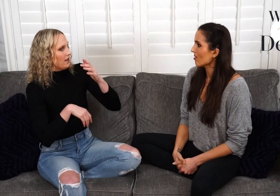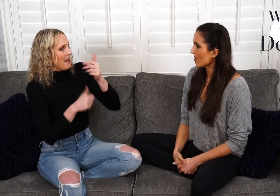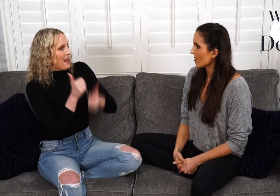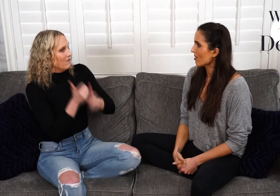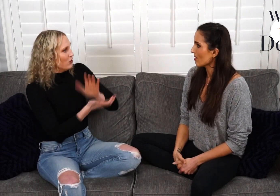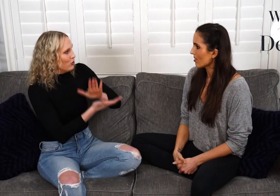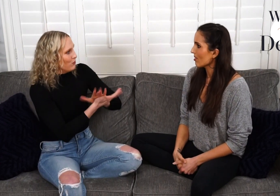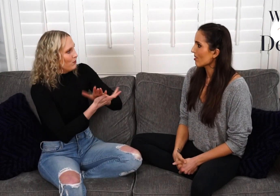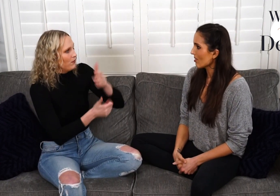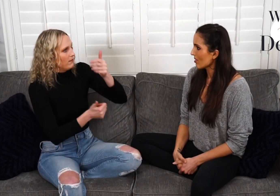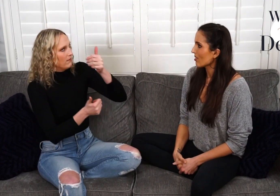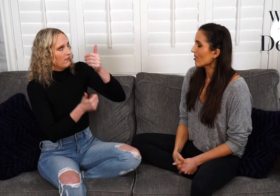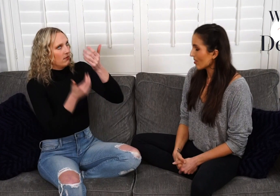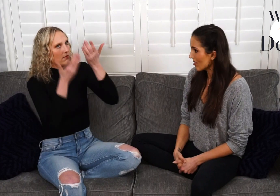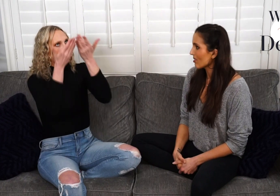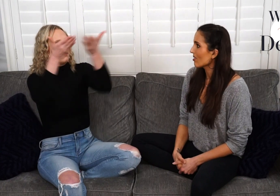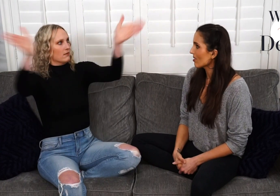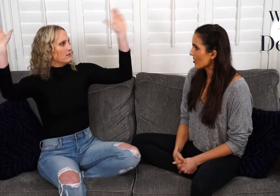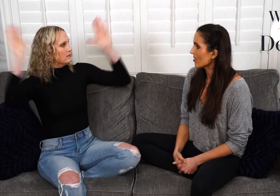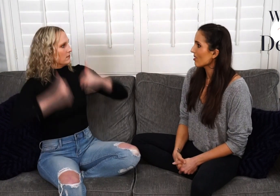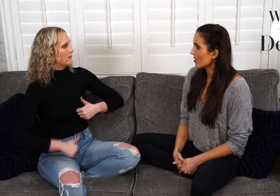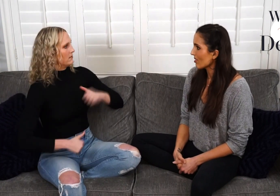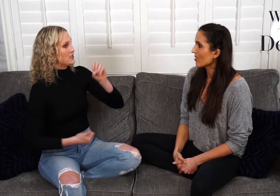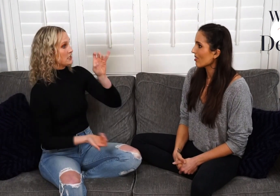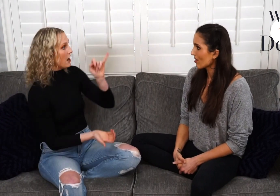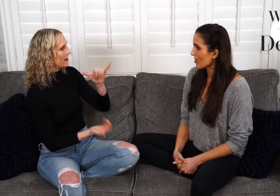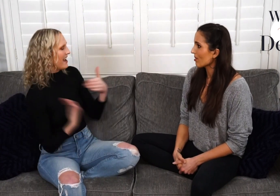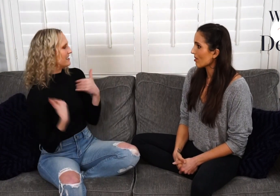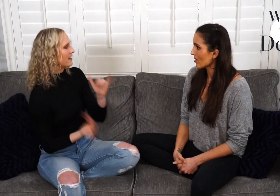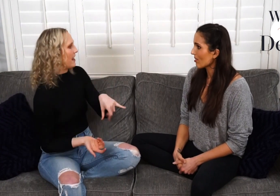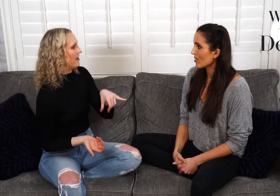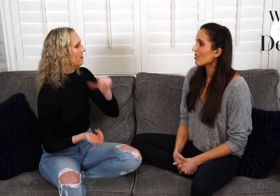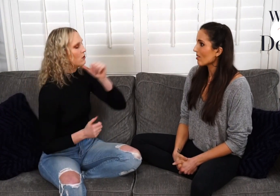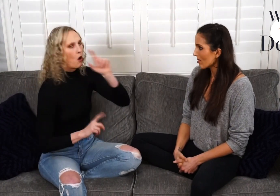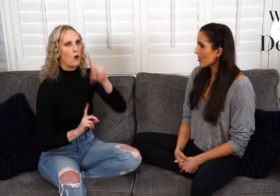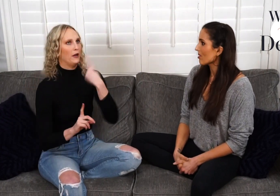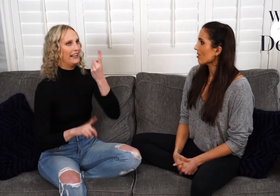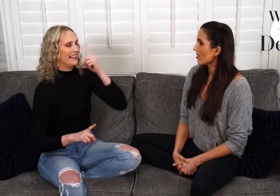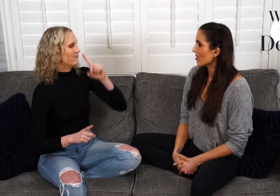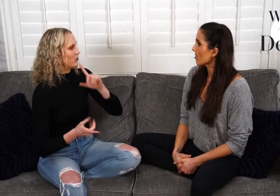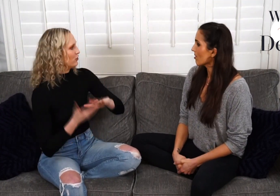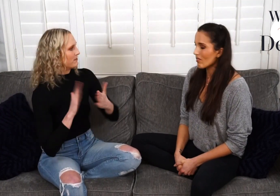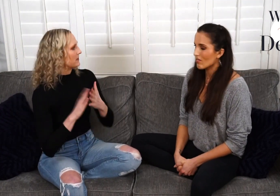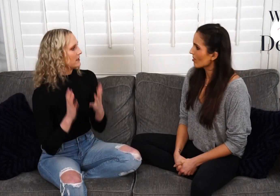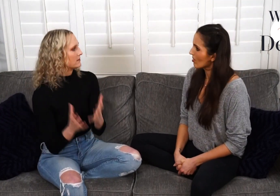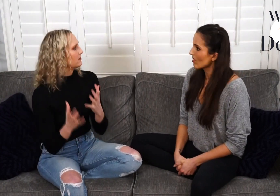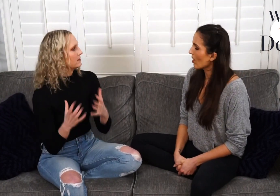every school in general in society, has that. I mean, it's not just within the Deaf community.